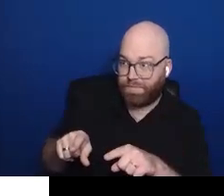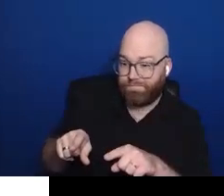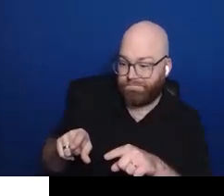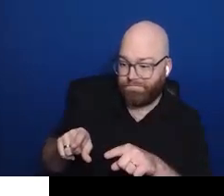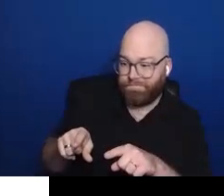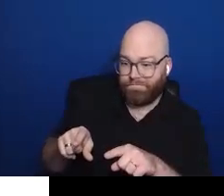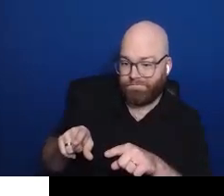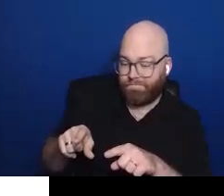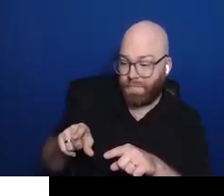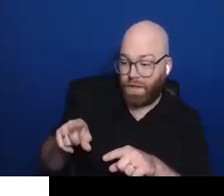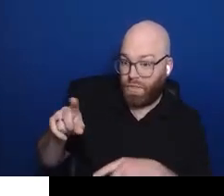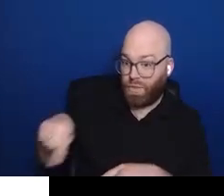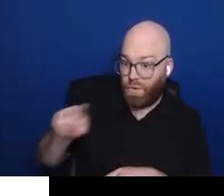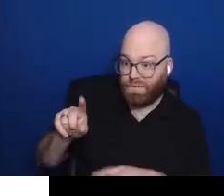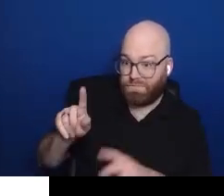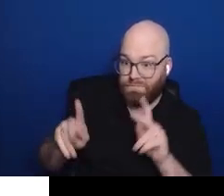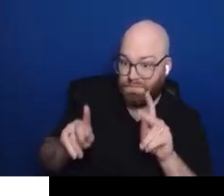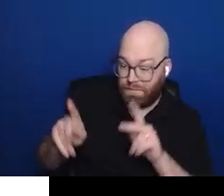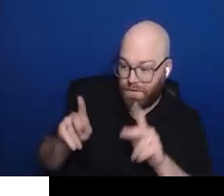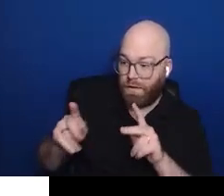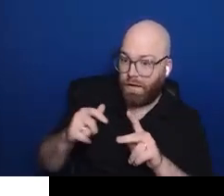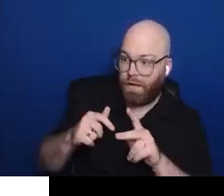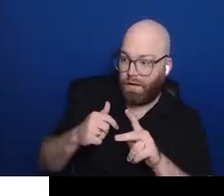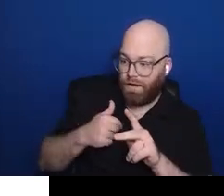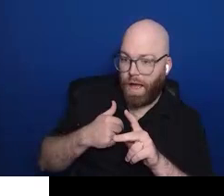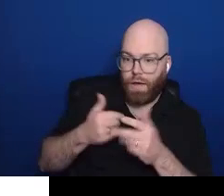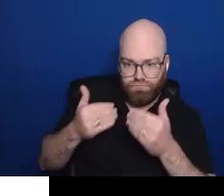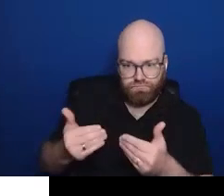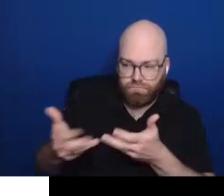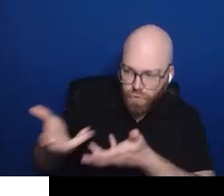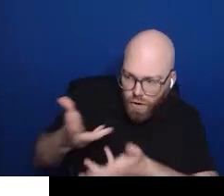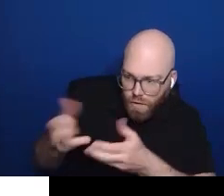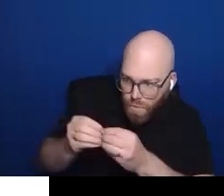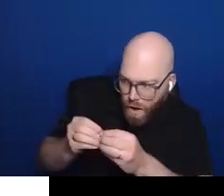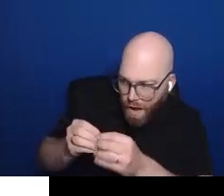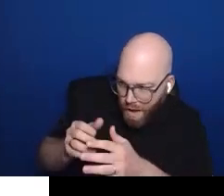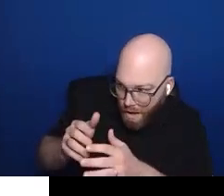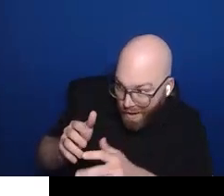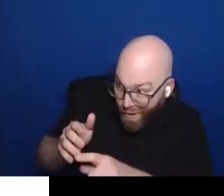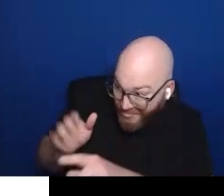did the consultation and have found immigration relief. And when I